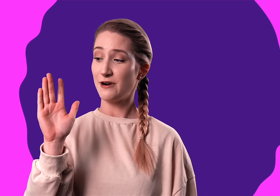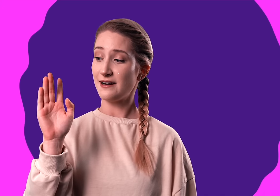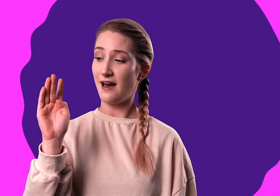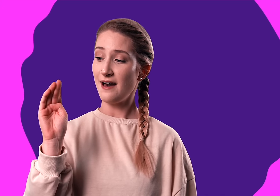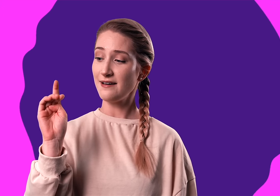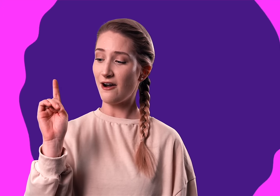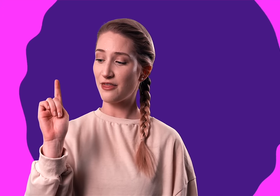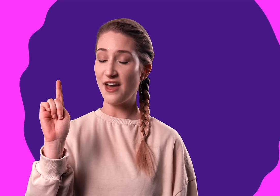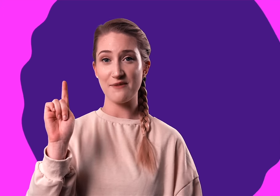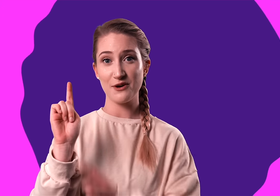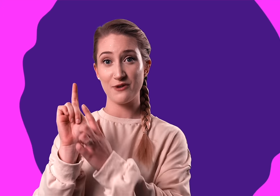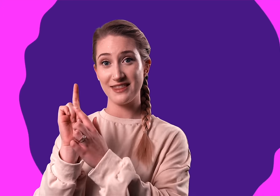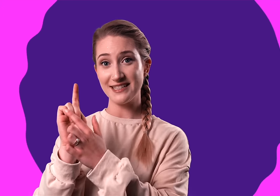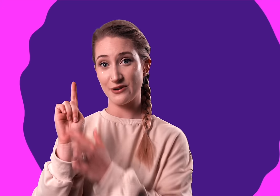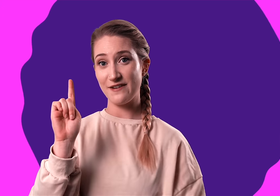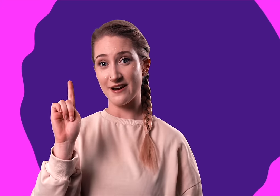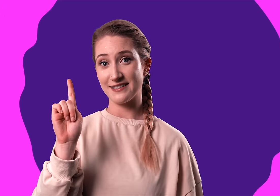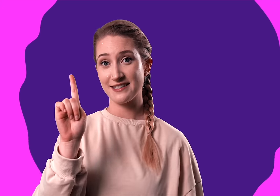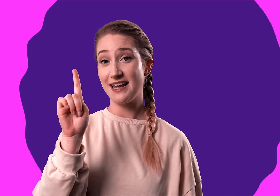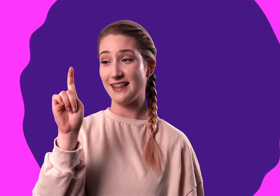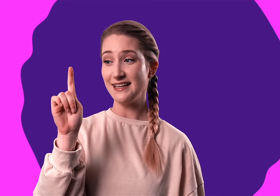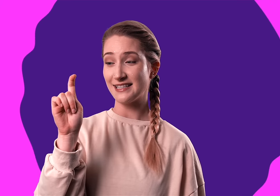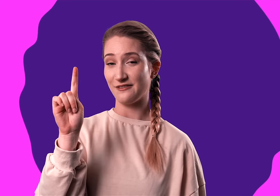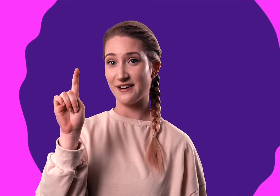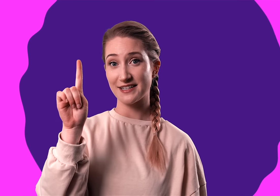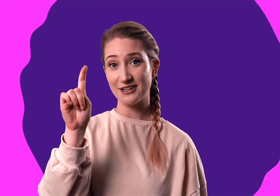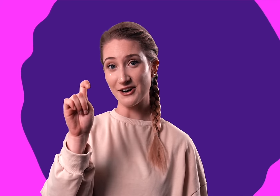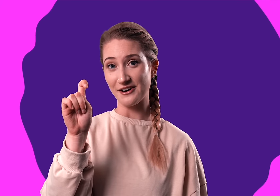we're going to hug our thumb with these three fingers, and this little finger is going to curl.